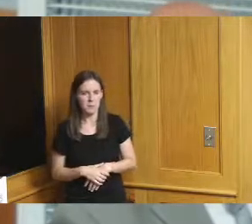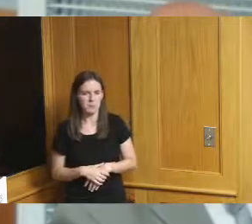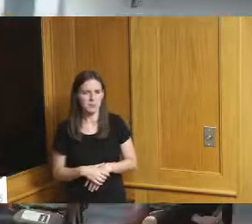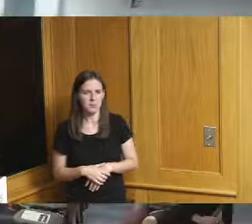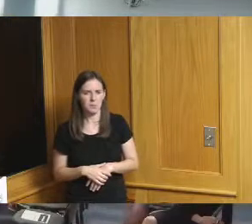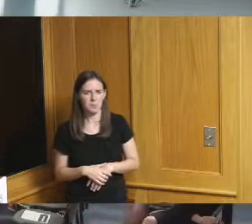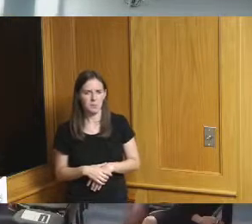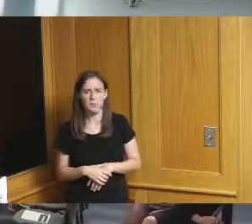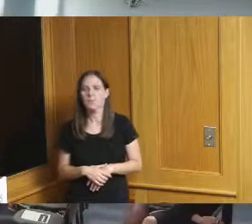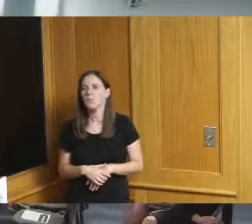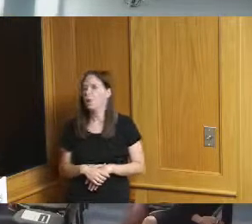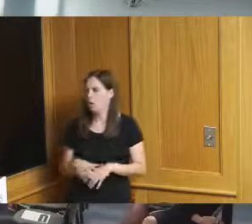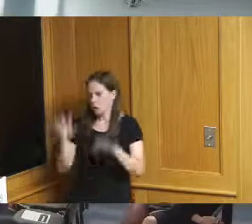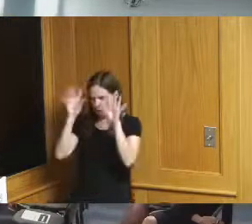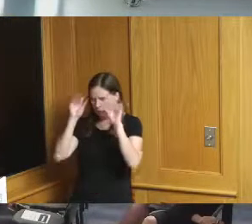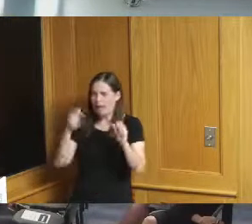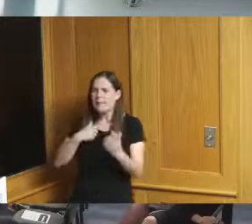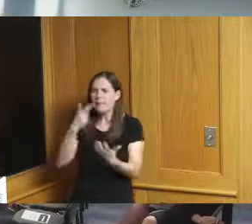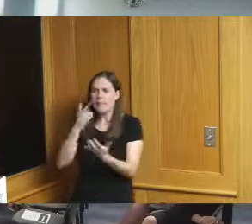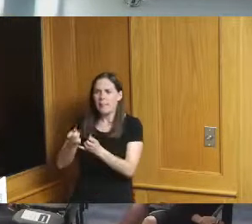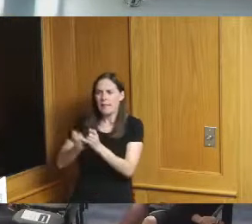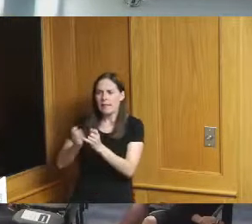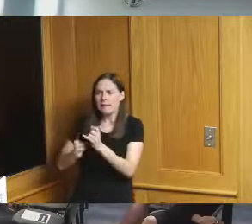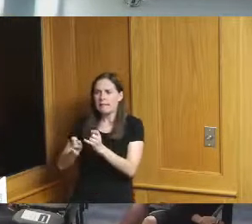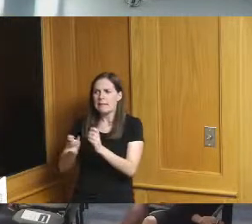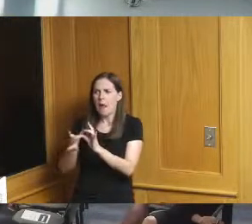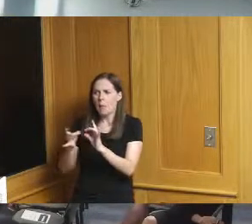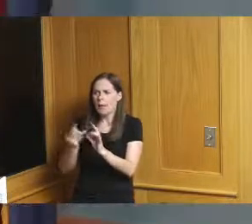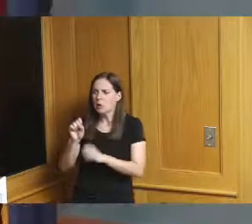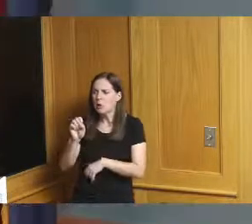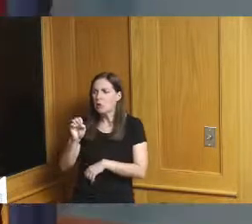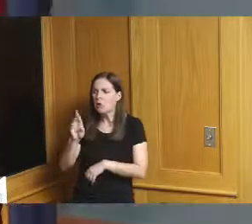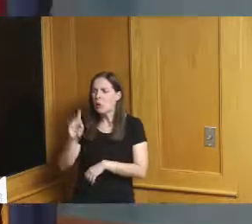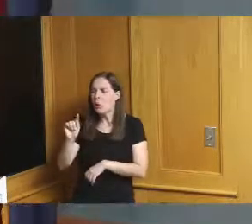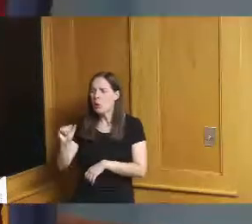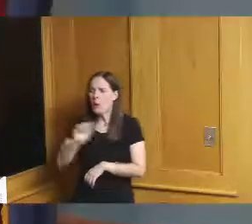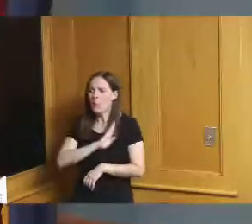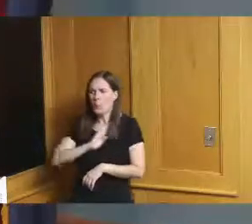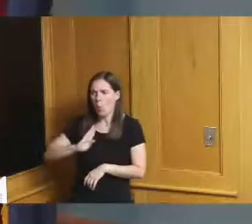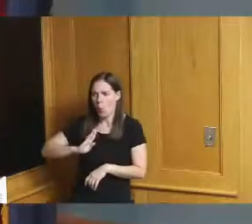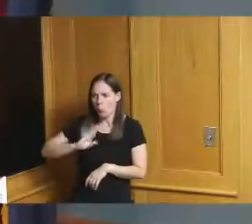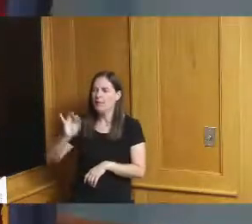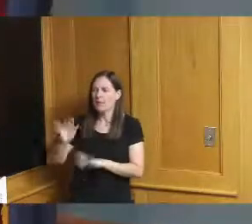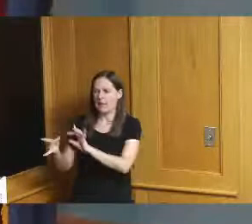well let's see the last comment was about the sorter board and it kind of brings up with what